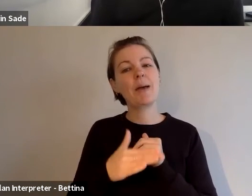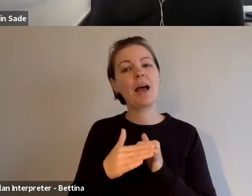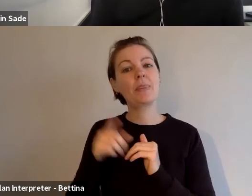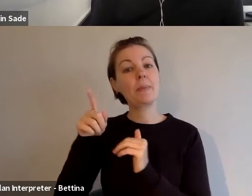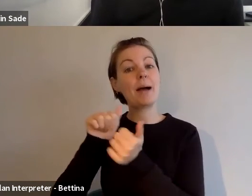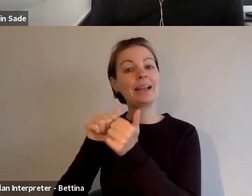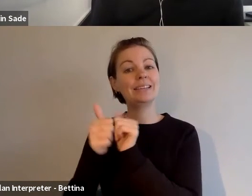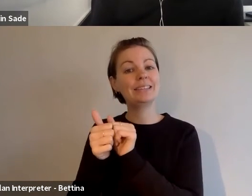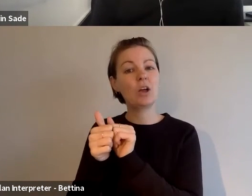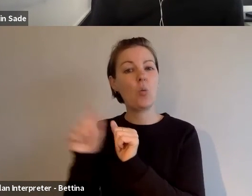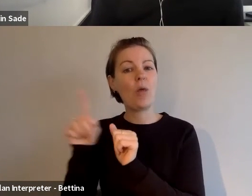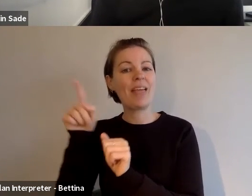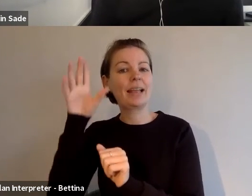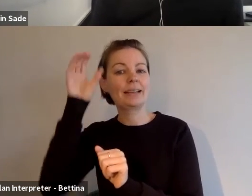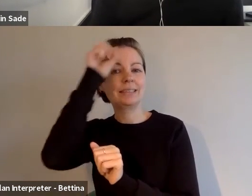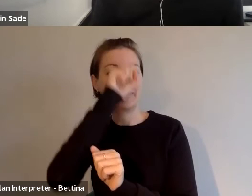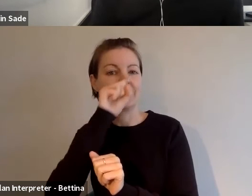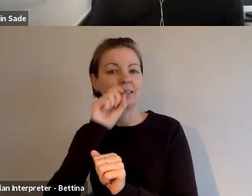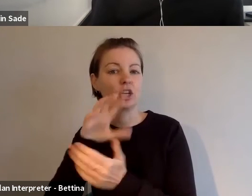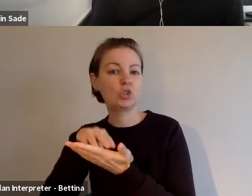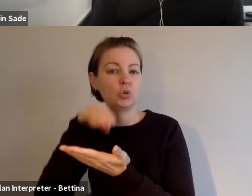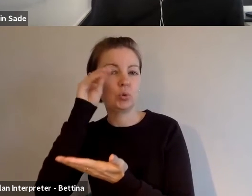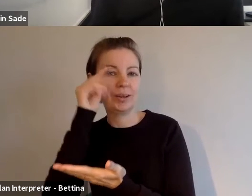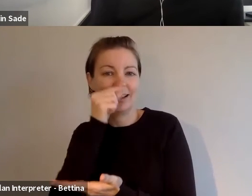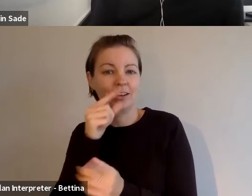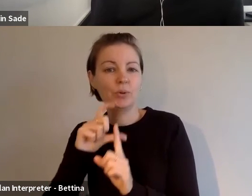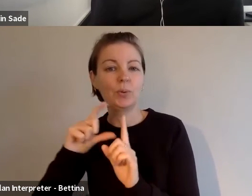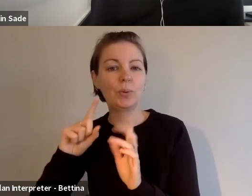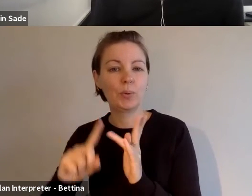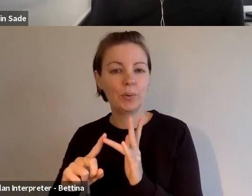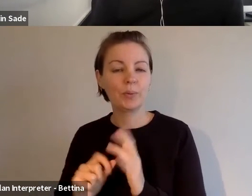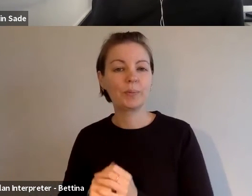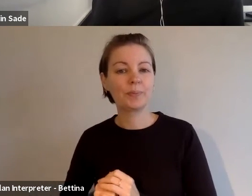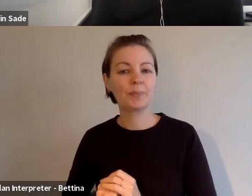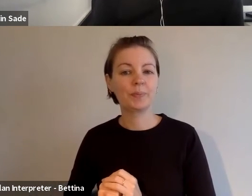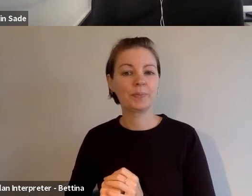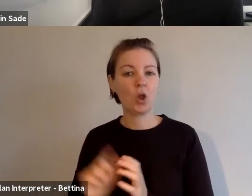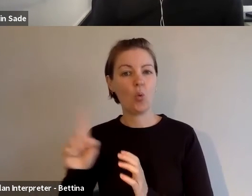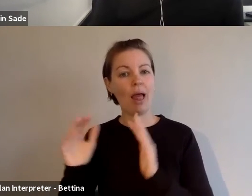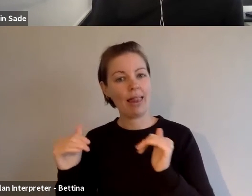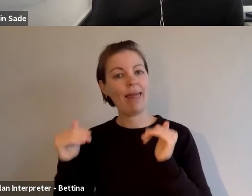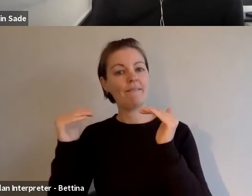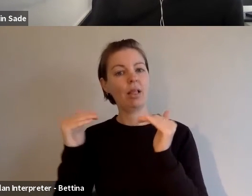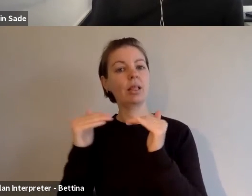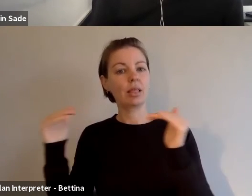how much a student would be able to do or what the level of expertise of a student is.